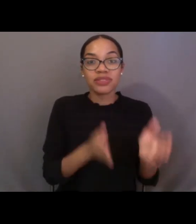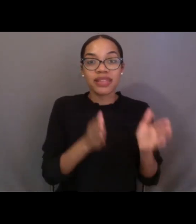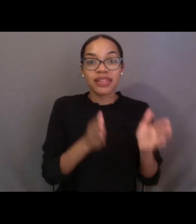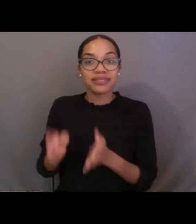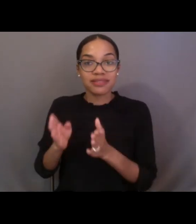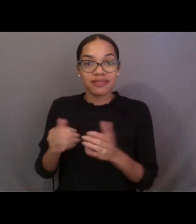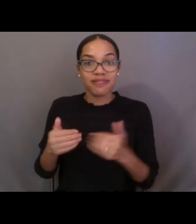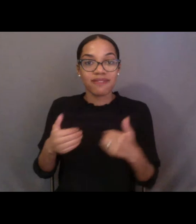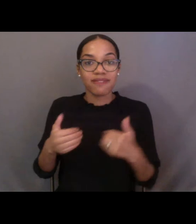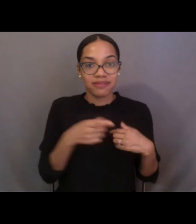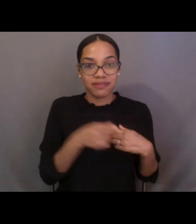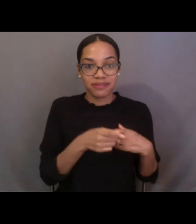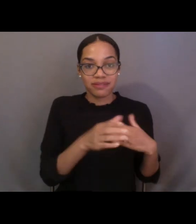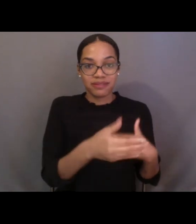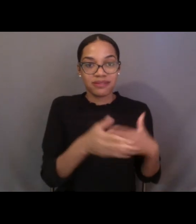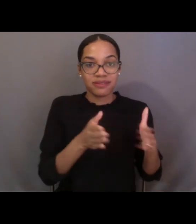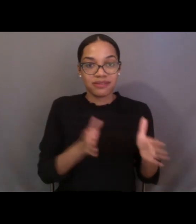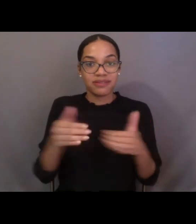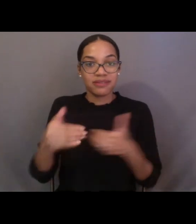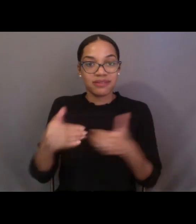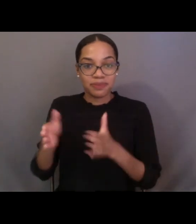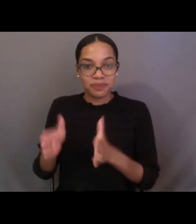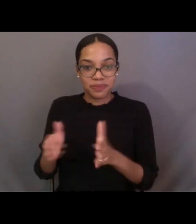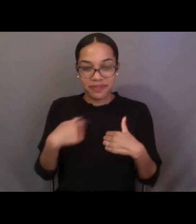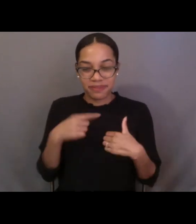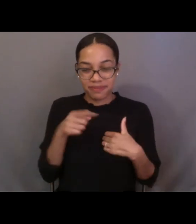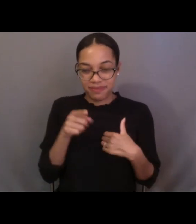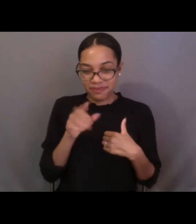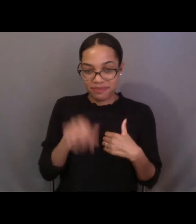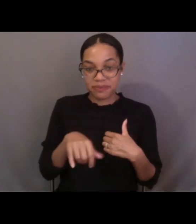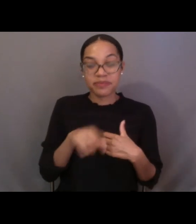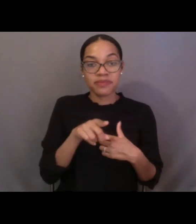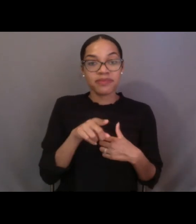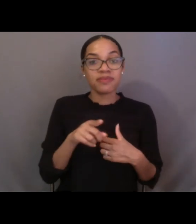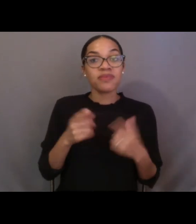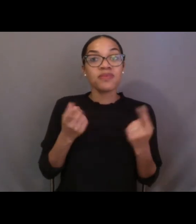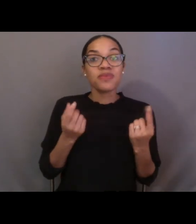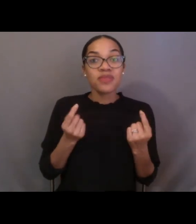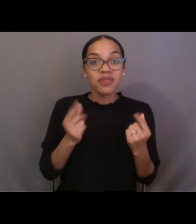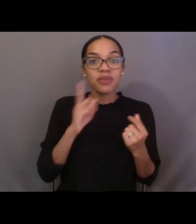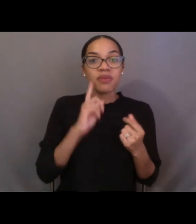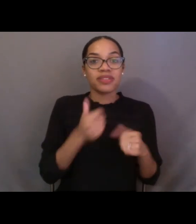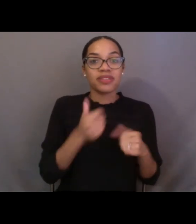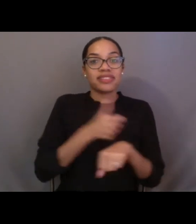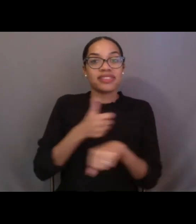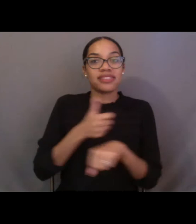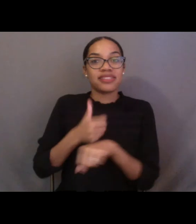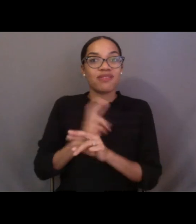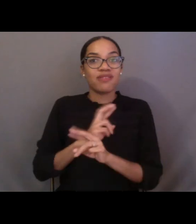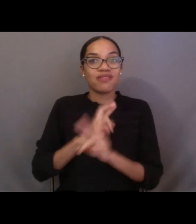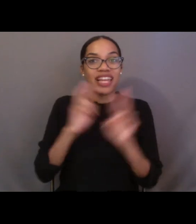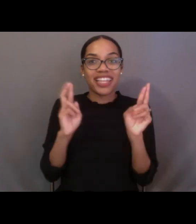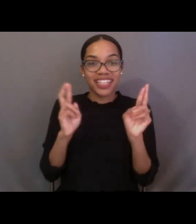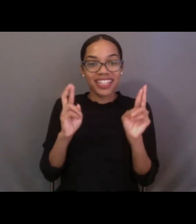right here next to me. What we're going to do is set this up now, because we need the rest of the webinar for the experiment to run,